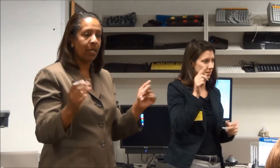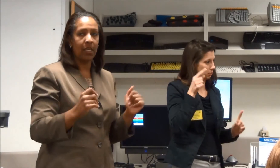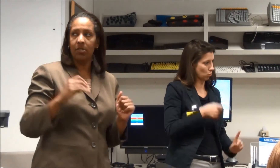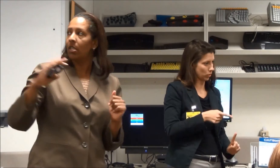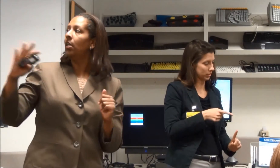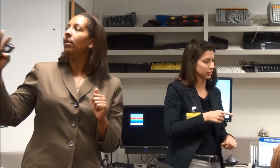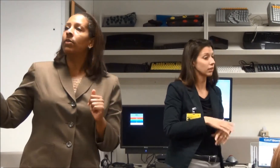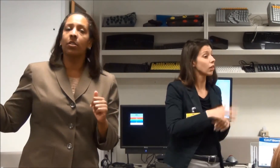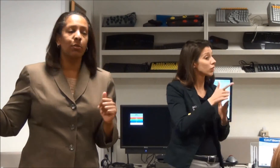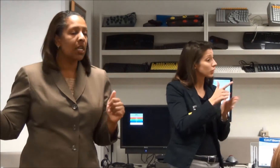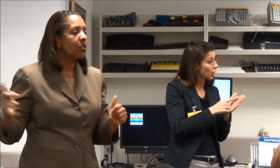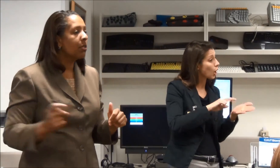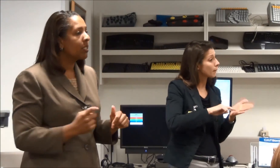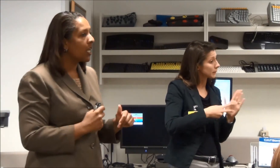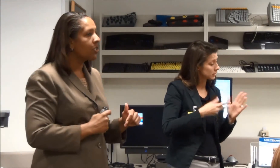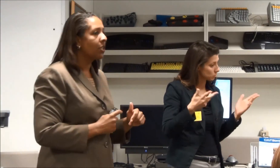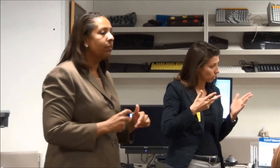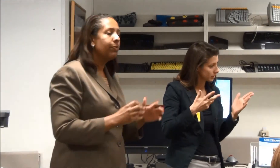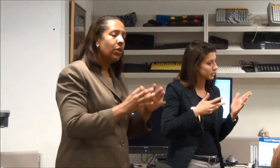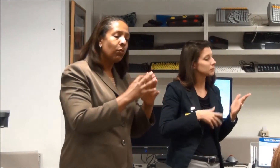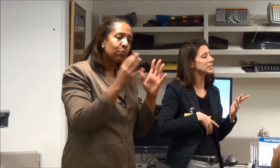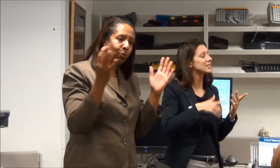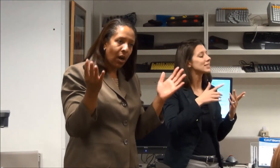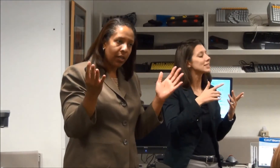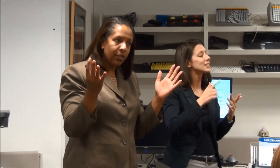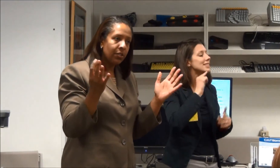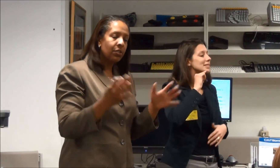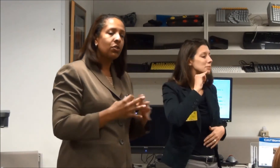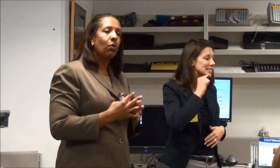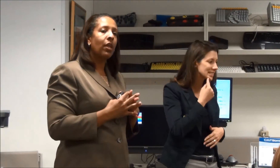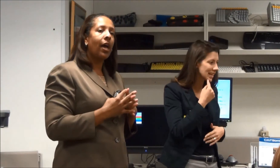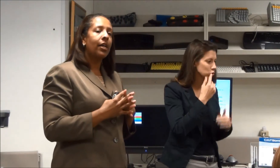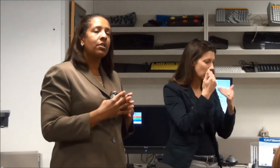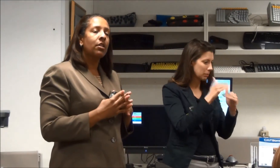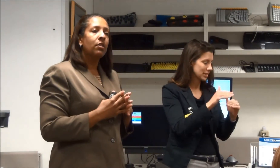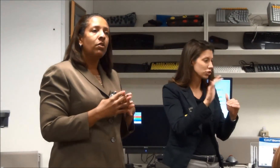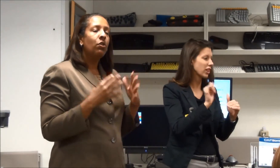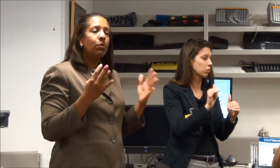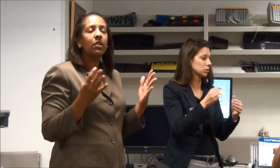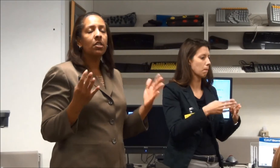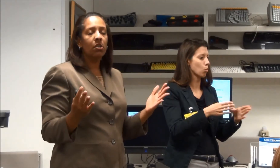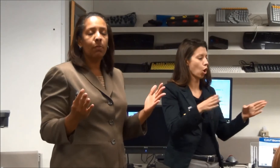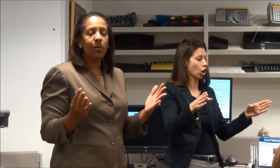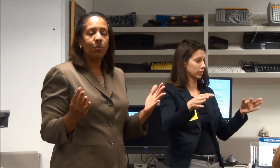The law means, substantial limitation was broadened so that who is considered a person